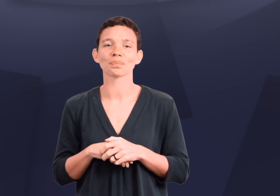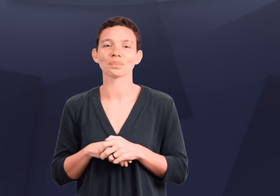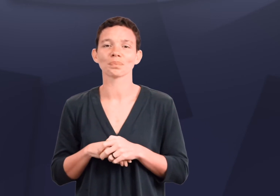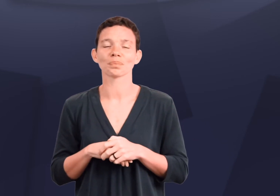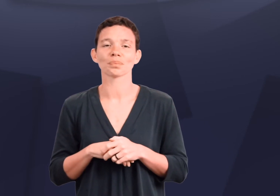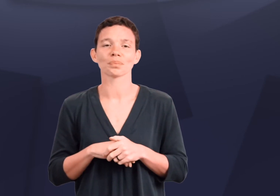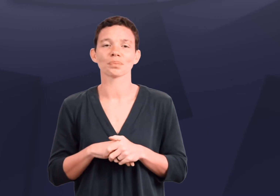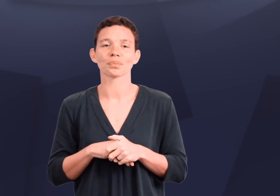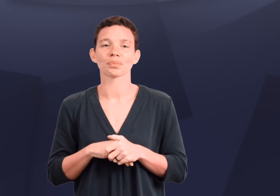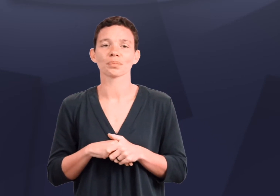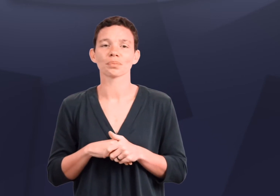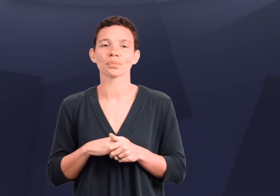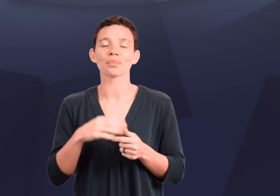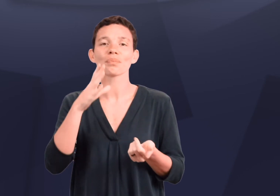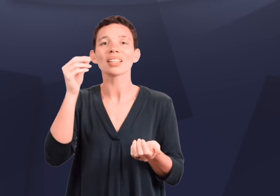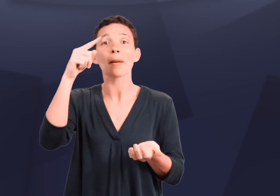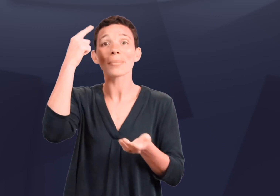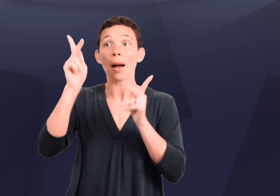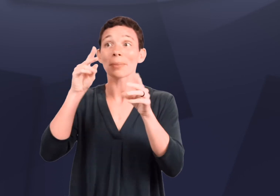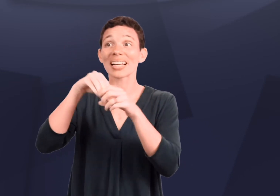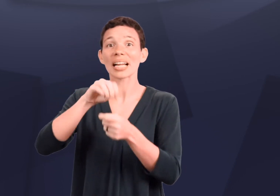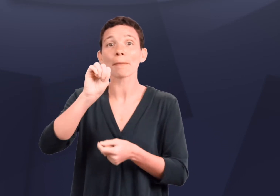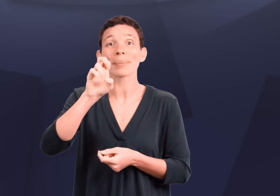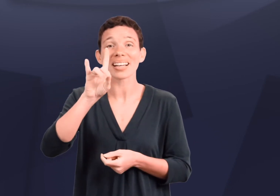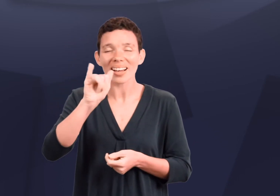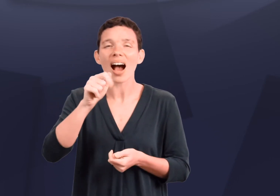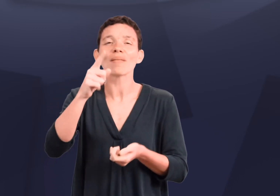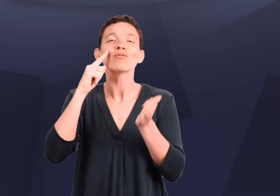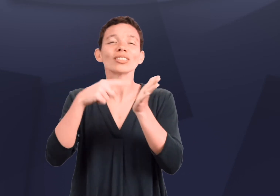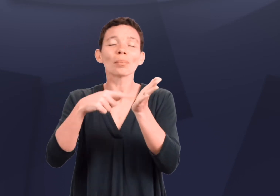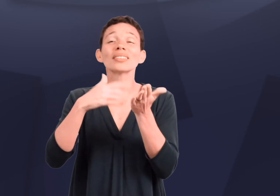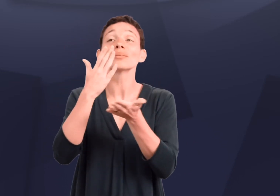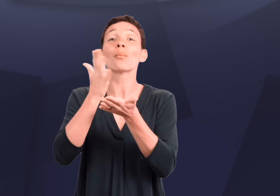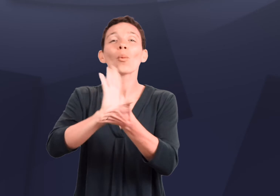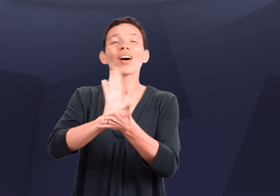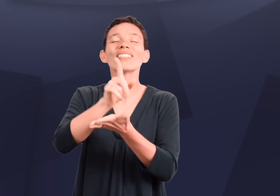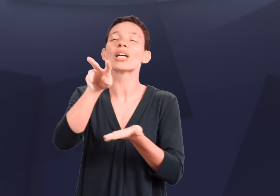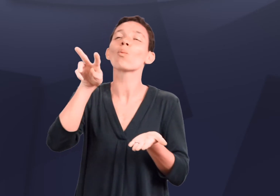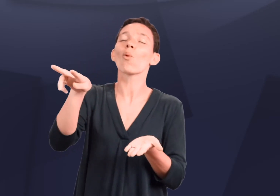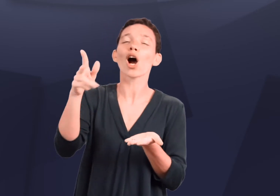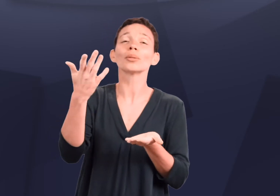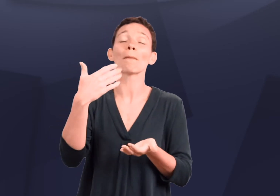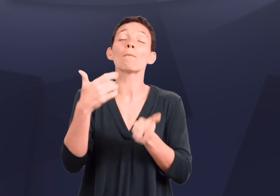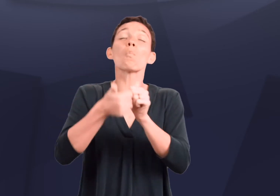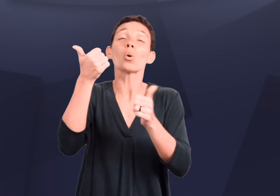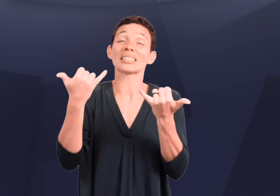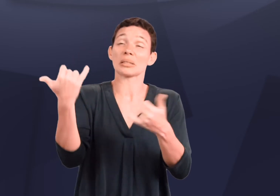but the truth is that there are specific people found in all communities that commit violence.